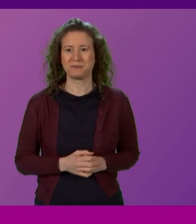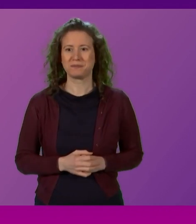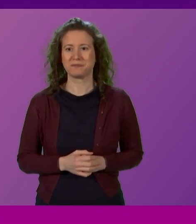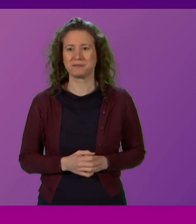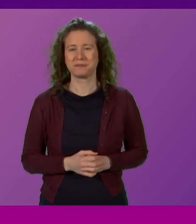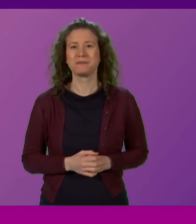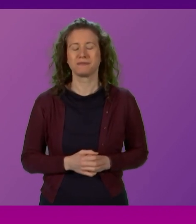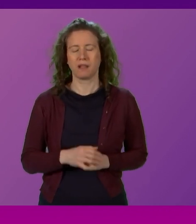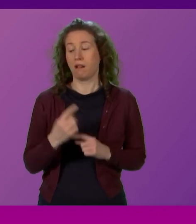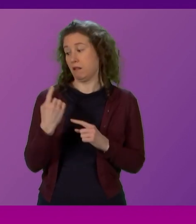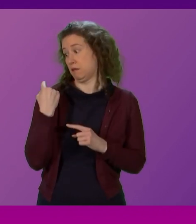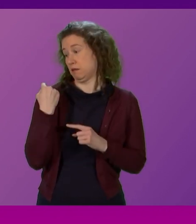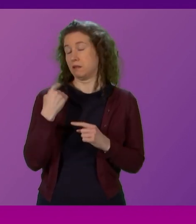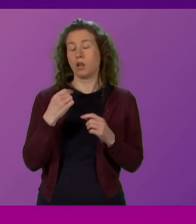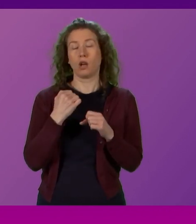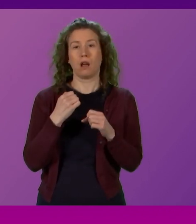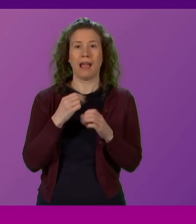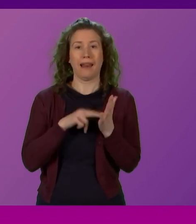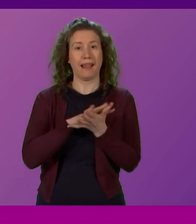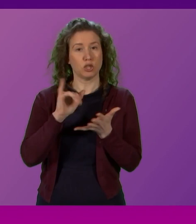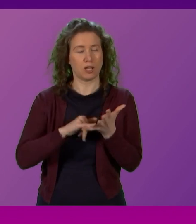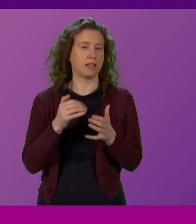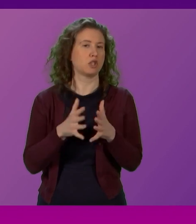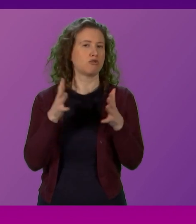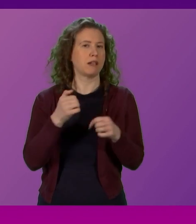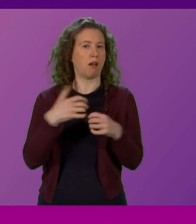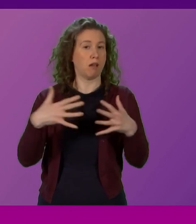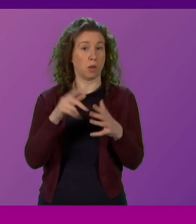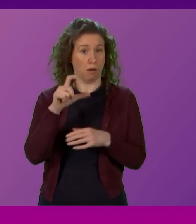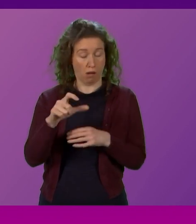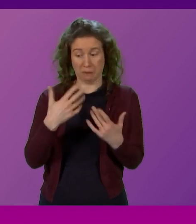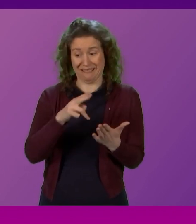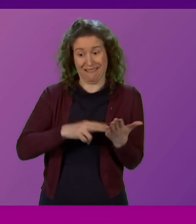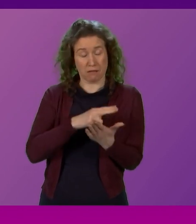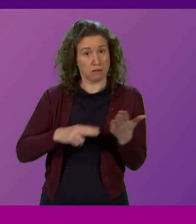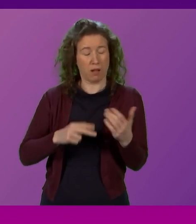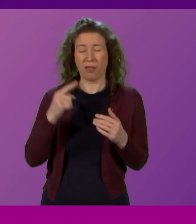Last night, NHS Greater Glasgow and Clyde cancelled thousands of procedures.